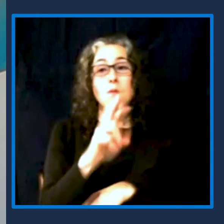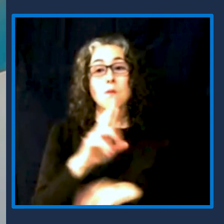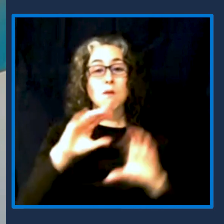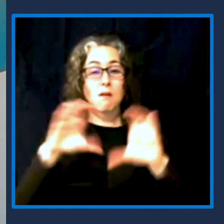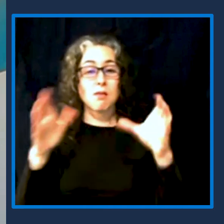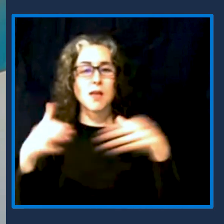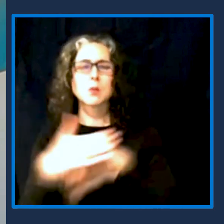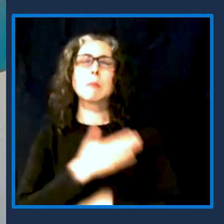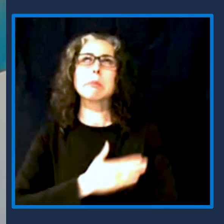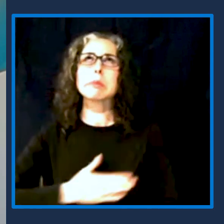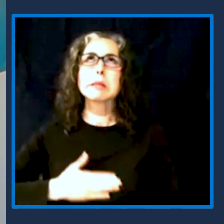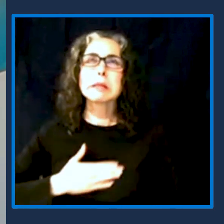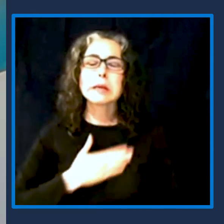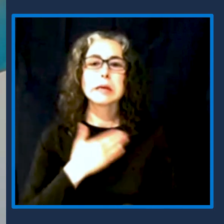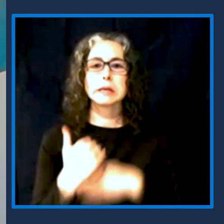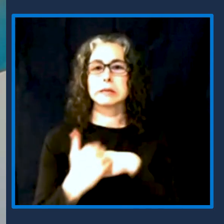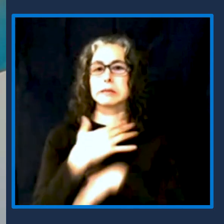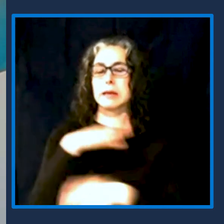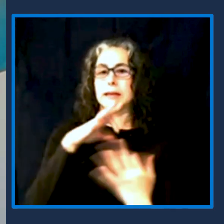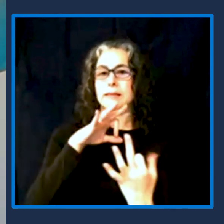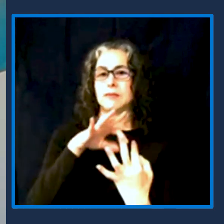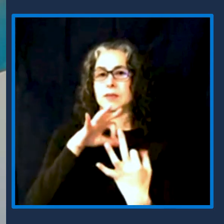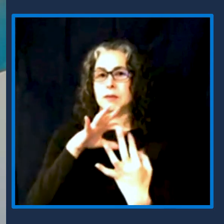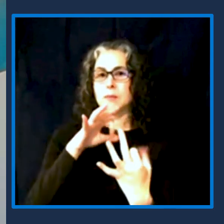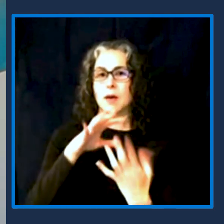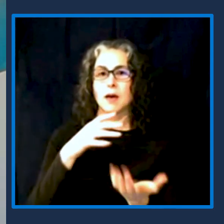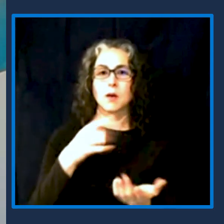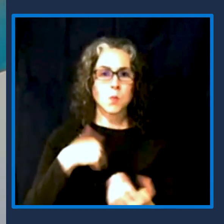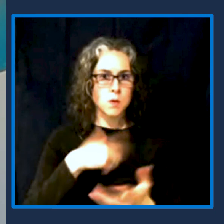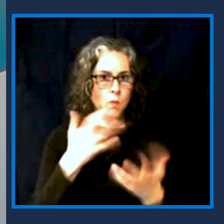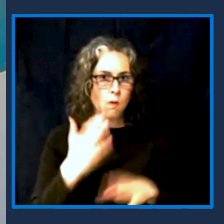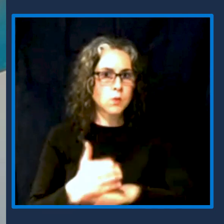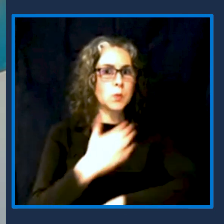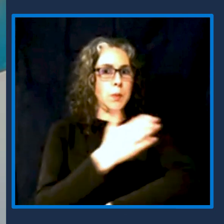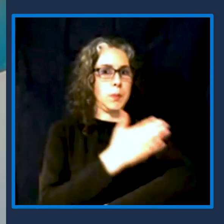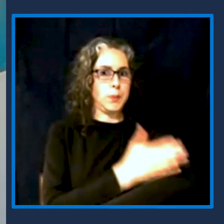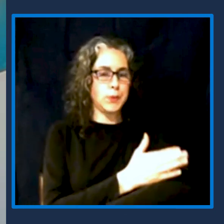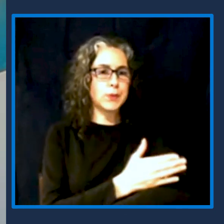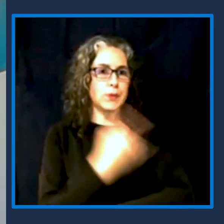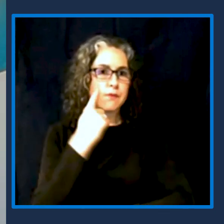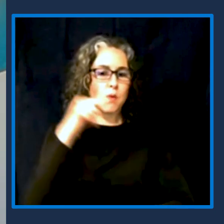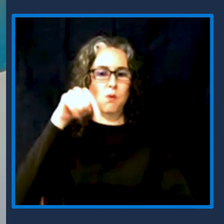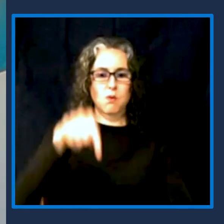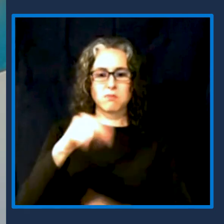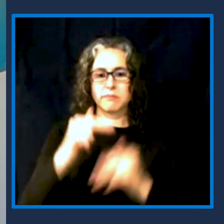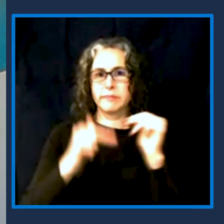feedback so that we can improve the products that we are we are building we love we love hearing